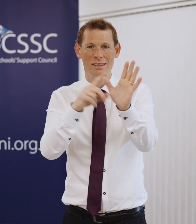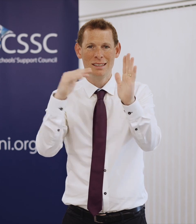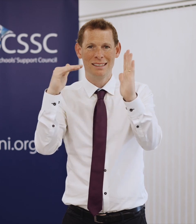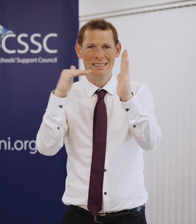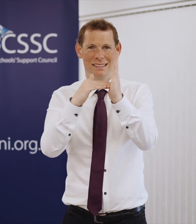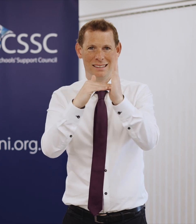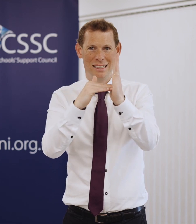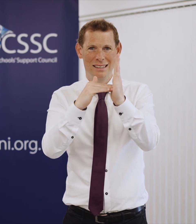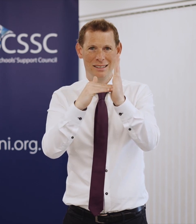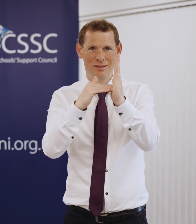Z